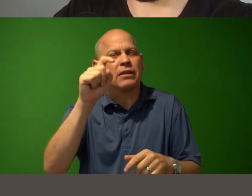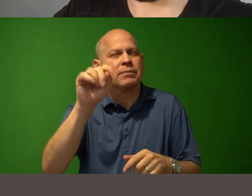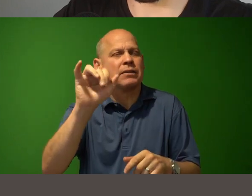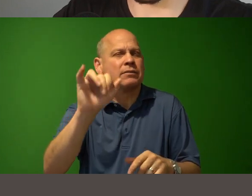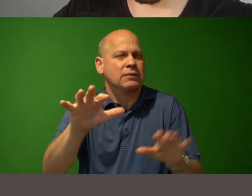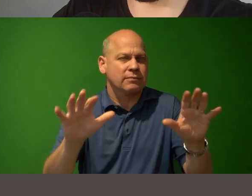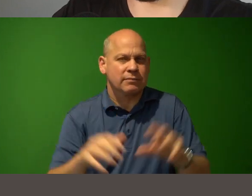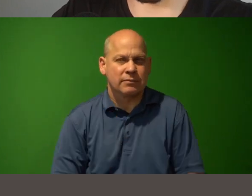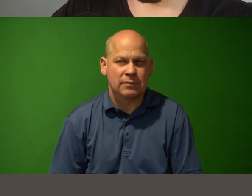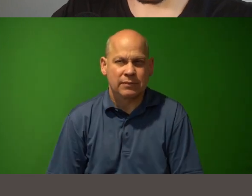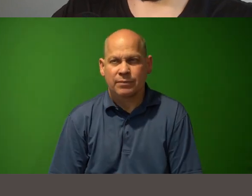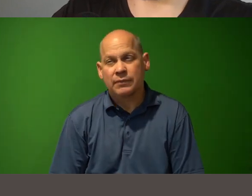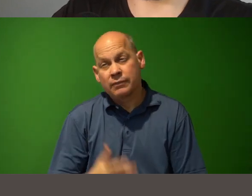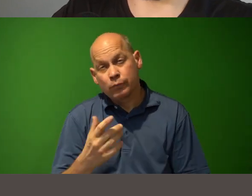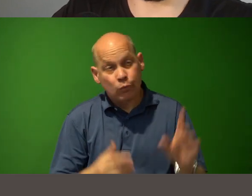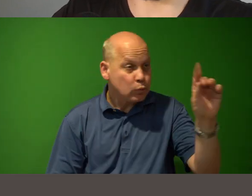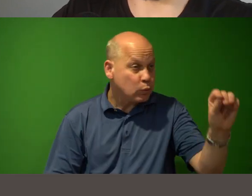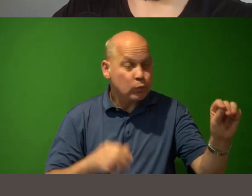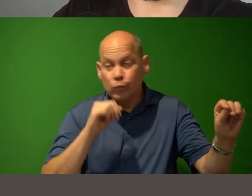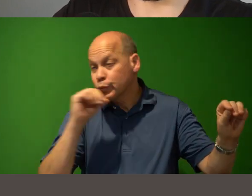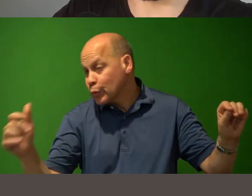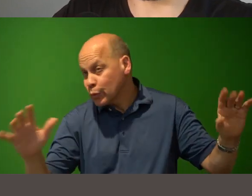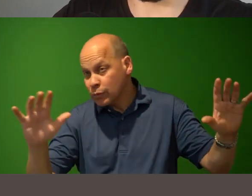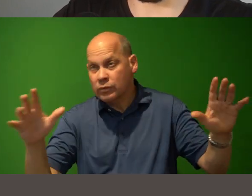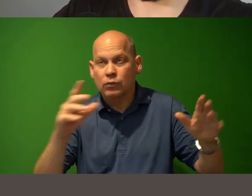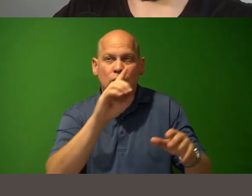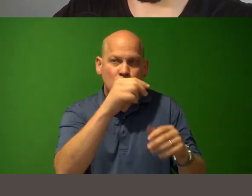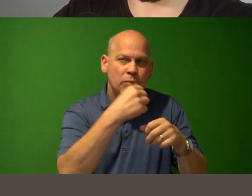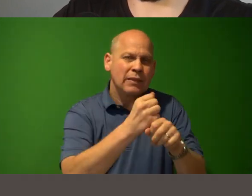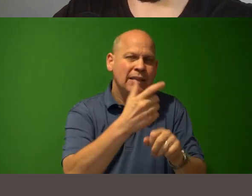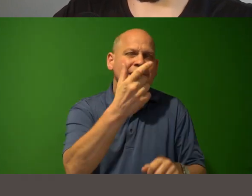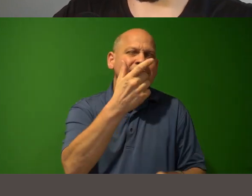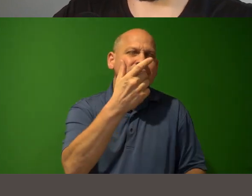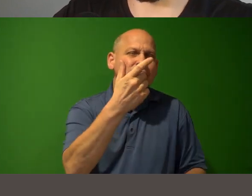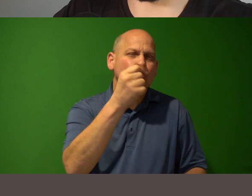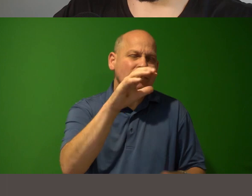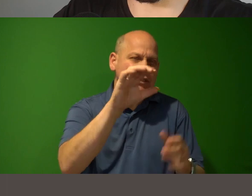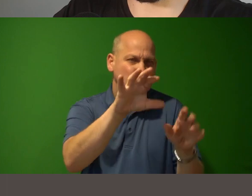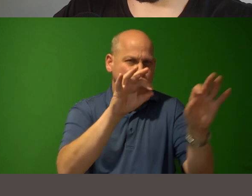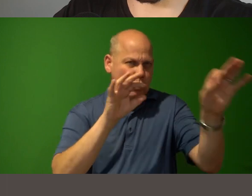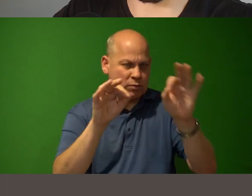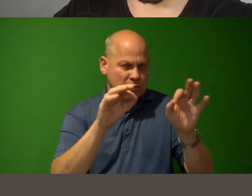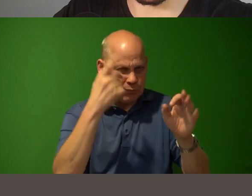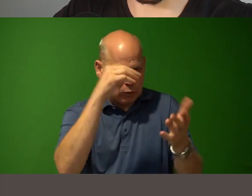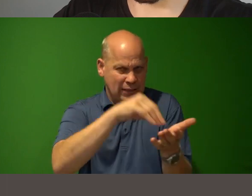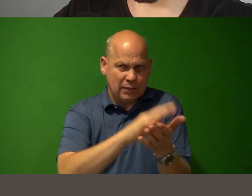And some dos and don'ts do make graphic choices or resonate with your documentation in the audience.